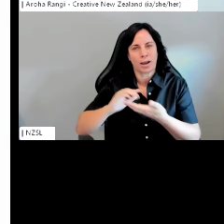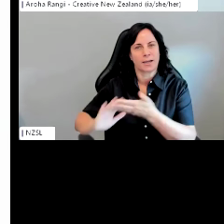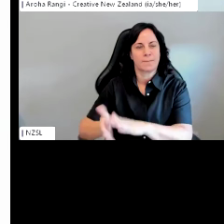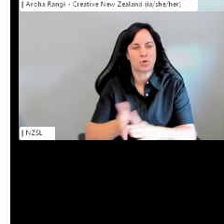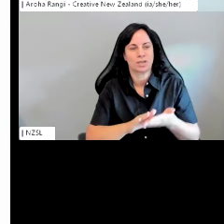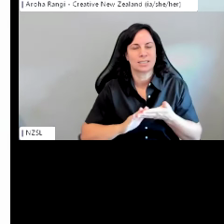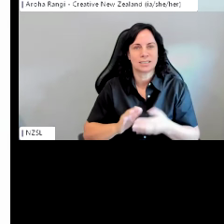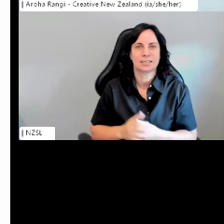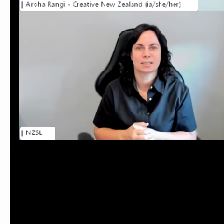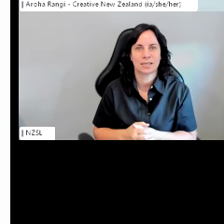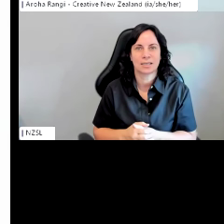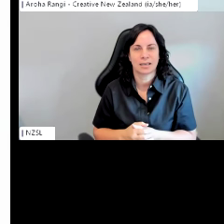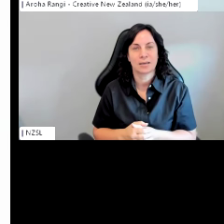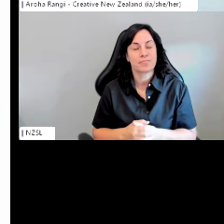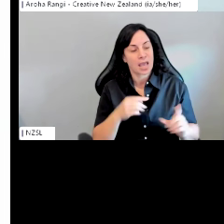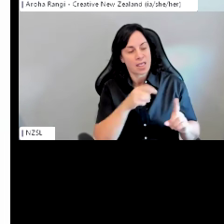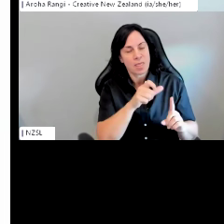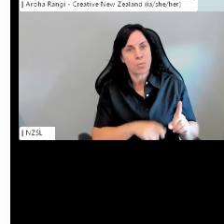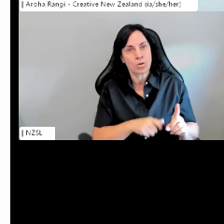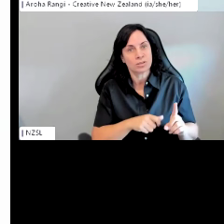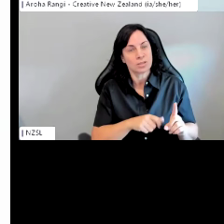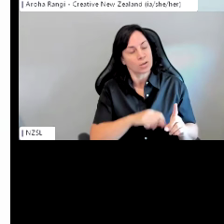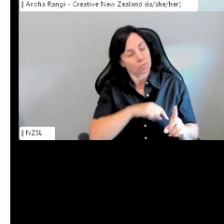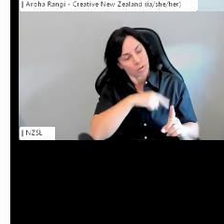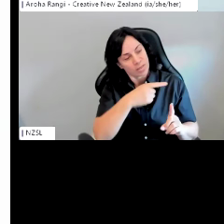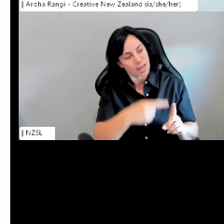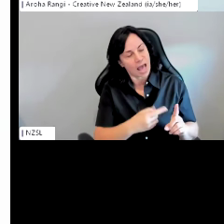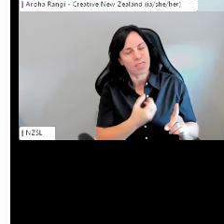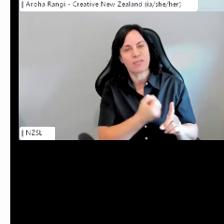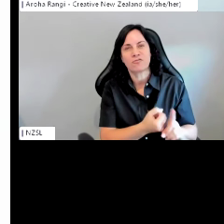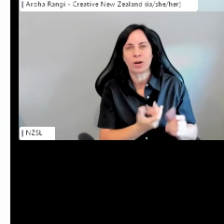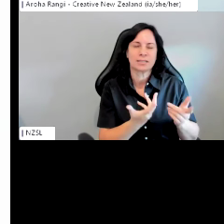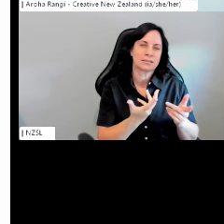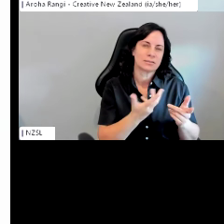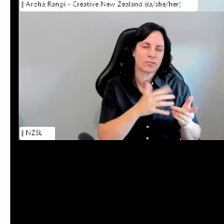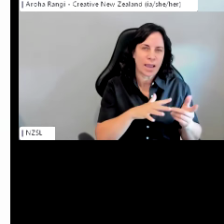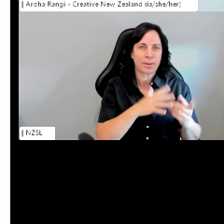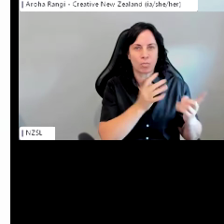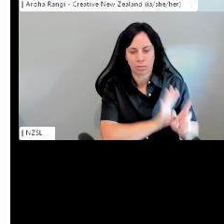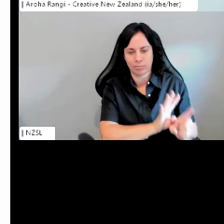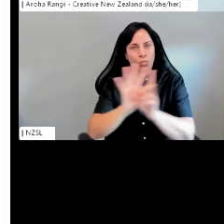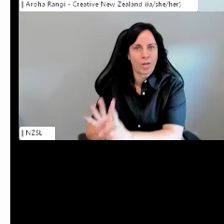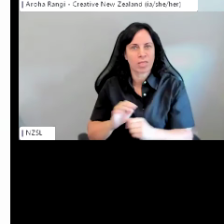bring other people with them. Um they're more likely to join. they're more likely to donate. Um,